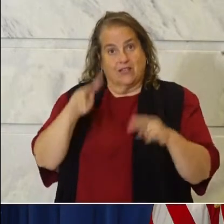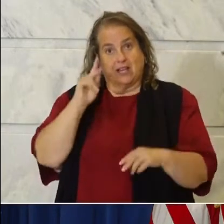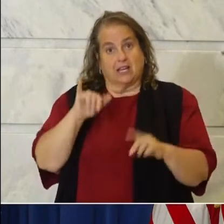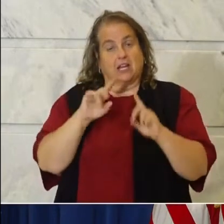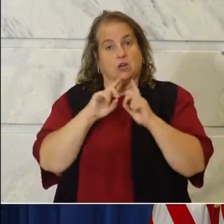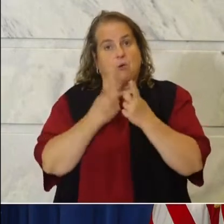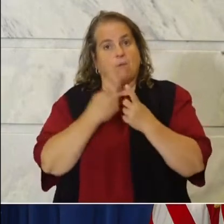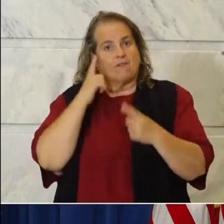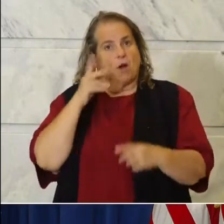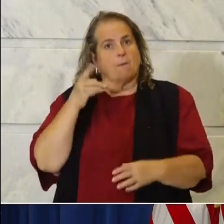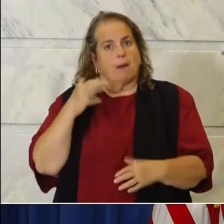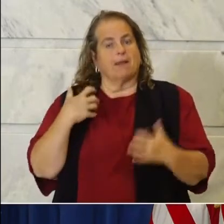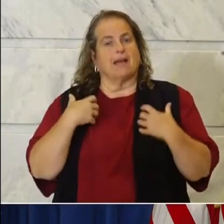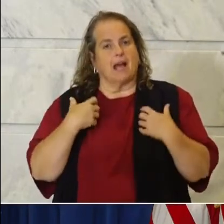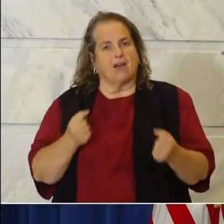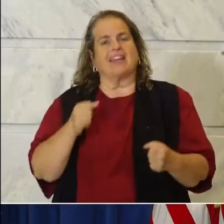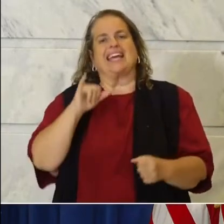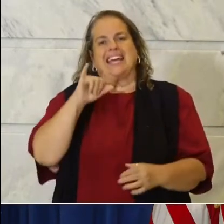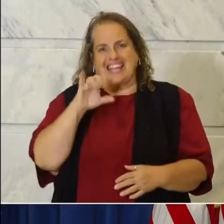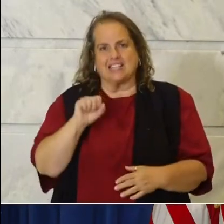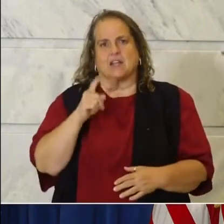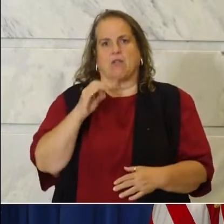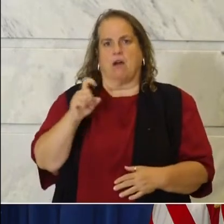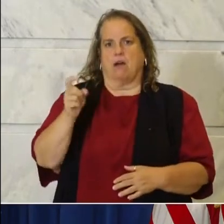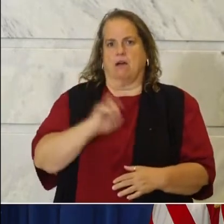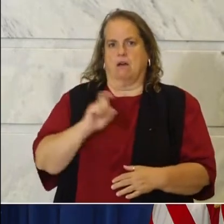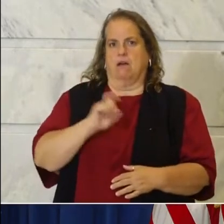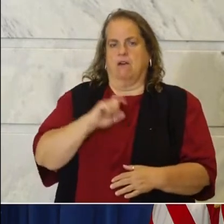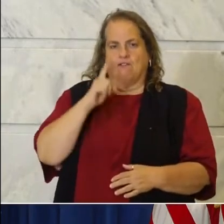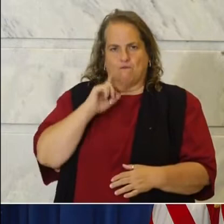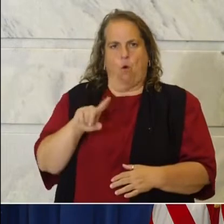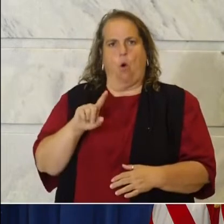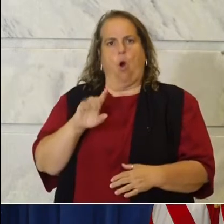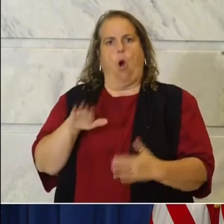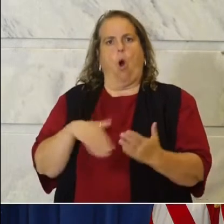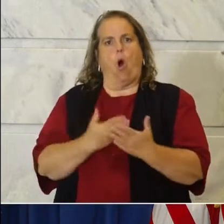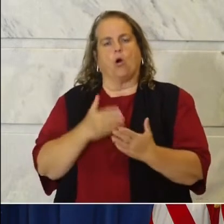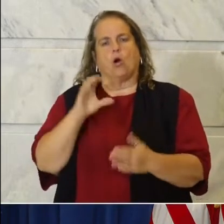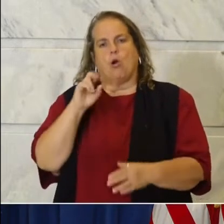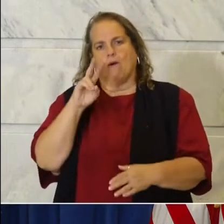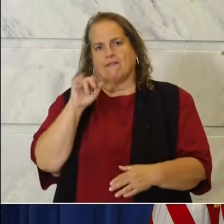repository for the official data on Cove in 19 for the state of Kentucky.